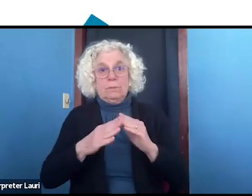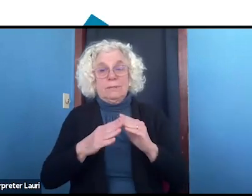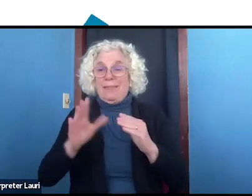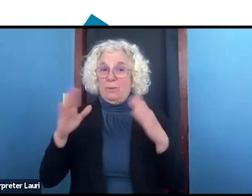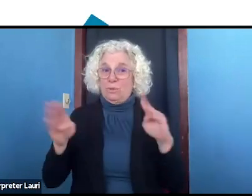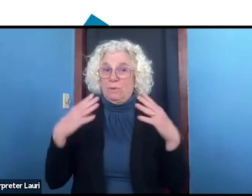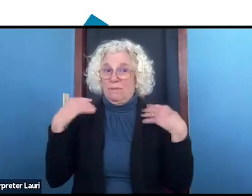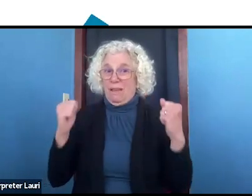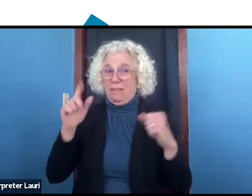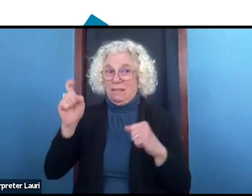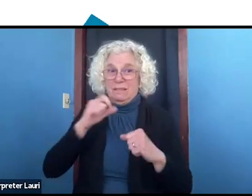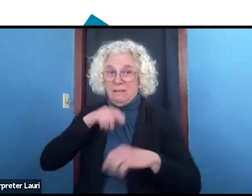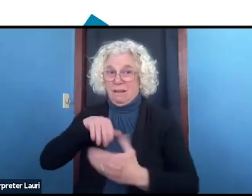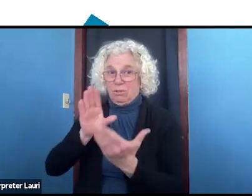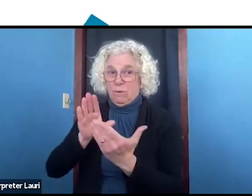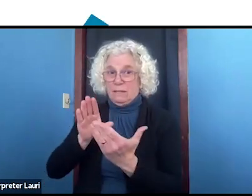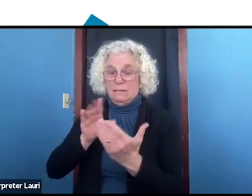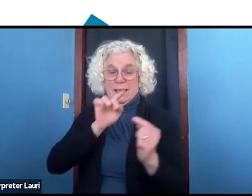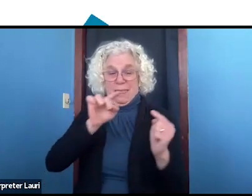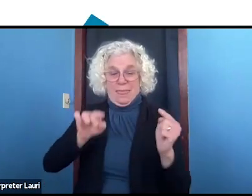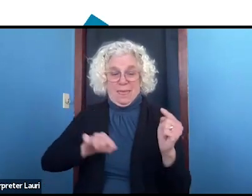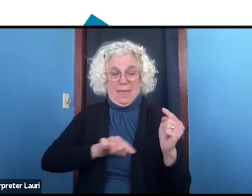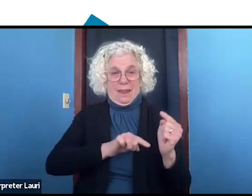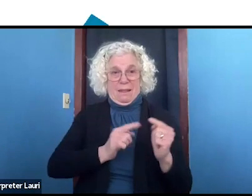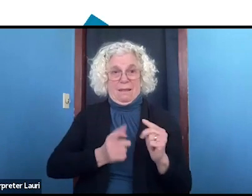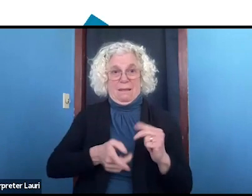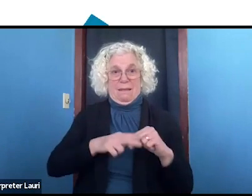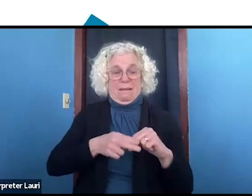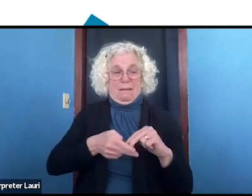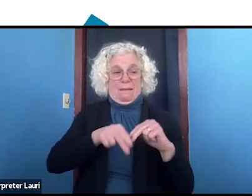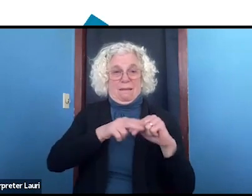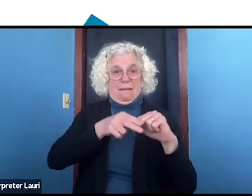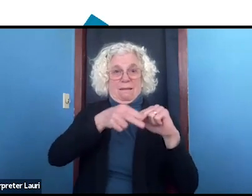is that these conditions will worsen to the point of likely.